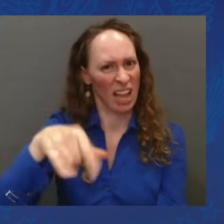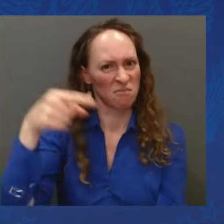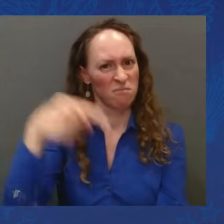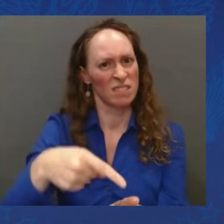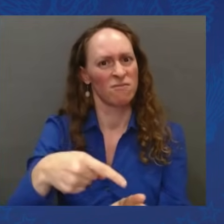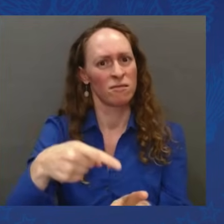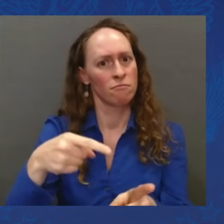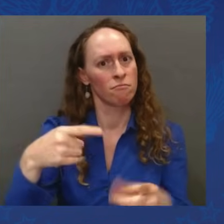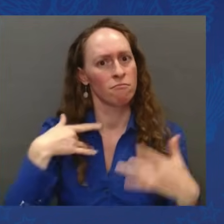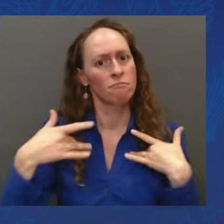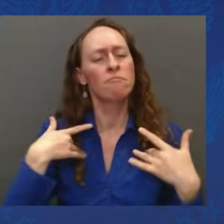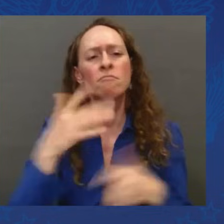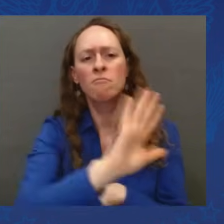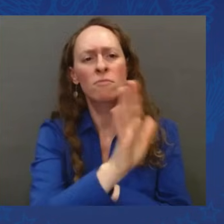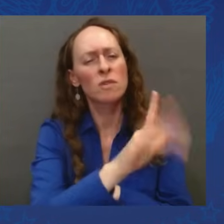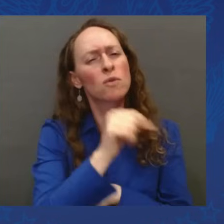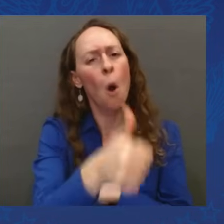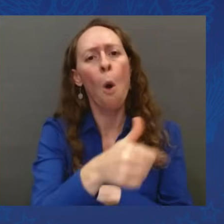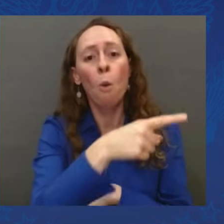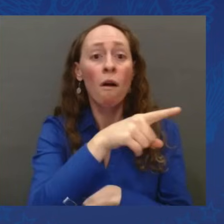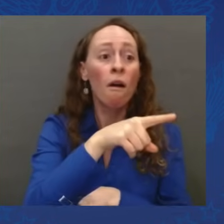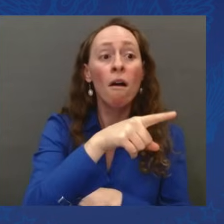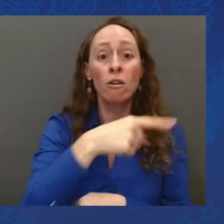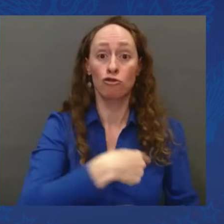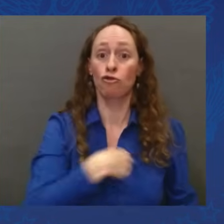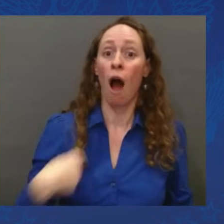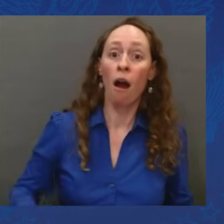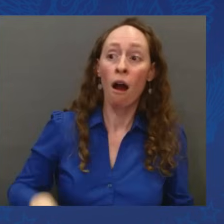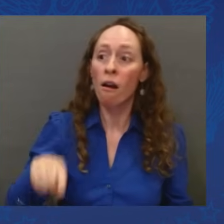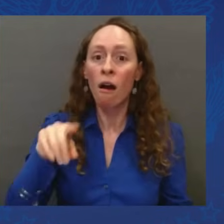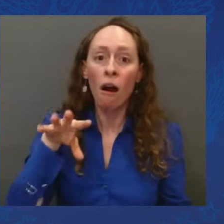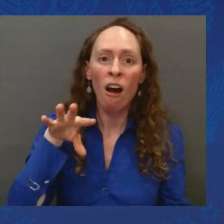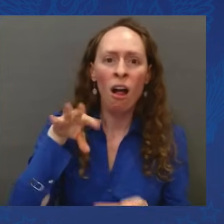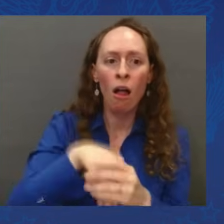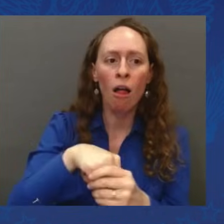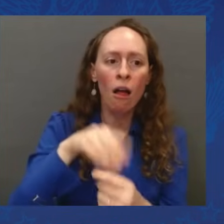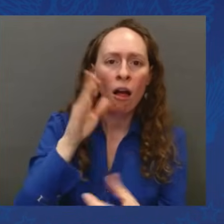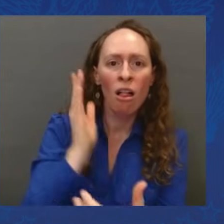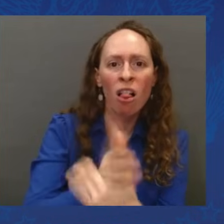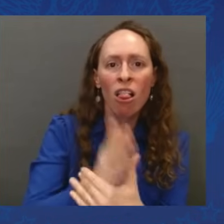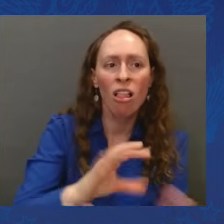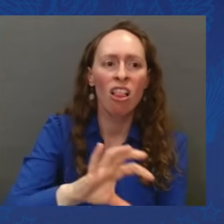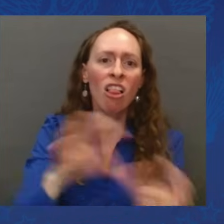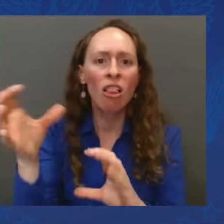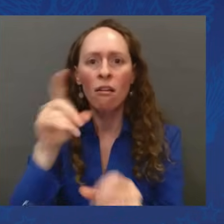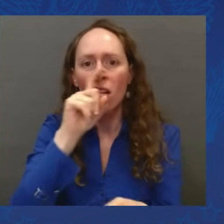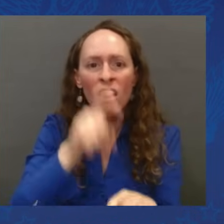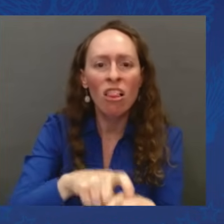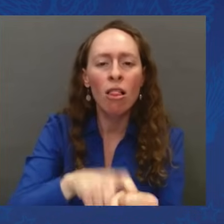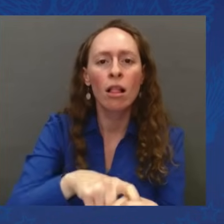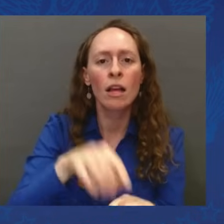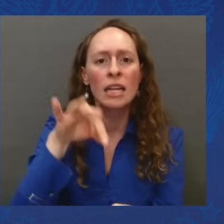Look, do I trust? You know, I -- "trust but verify," as the old saying goes. That's where I am.